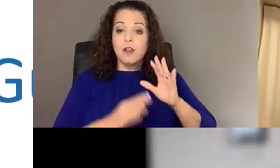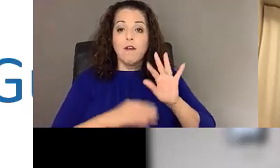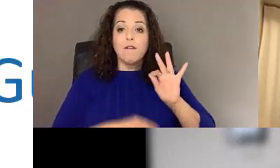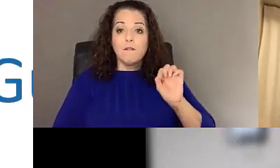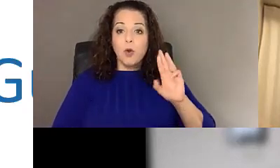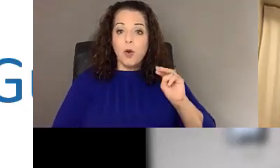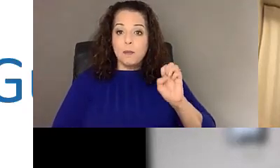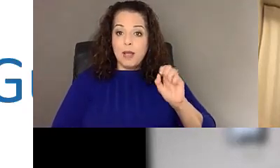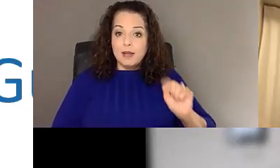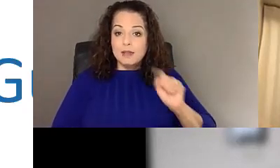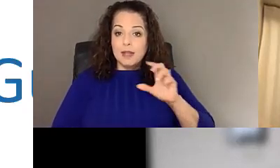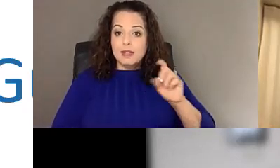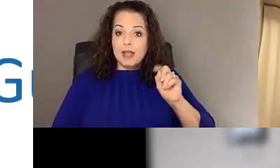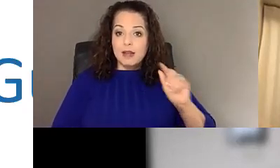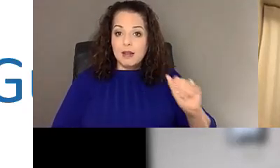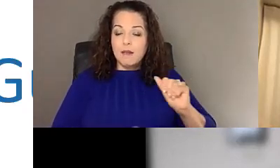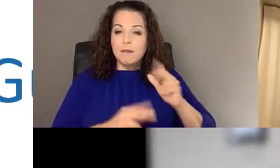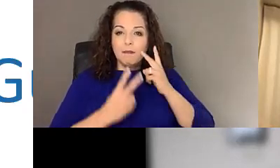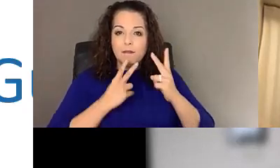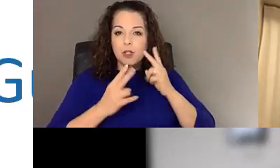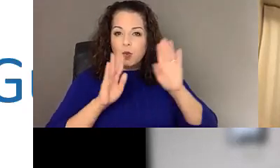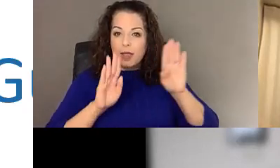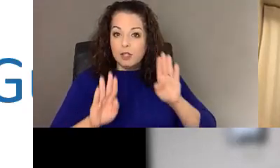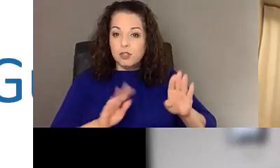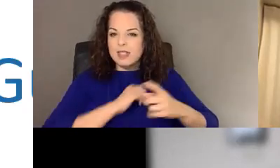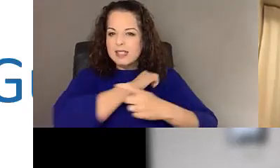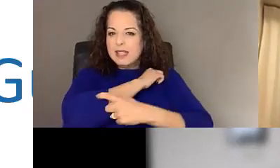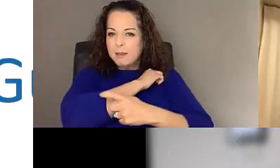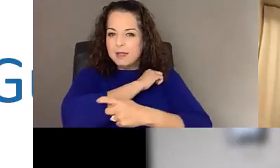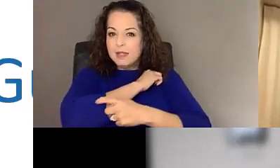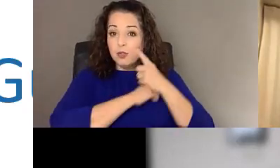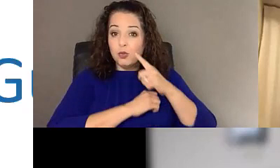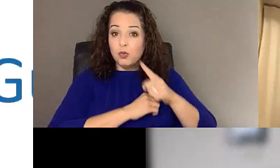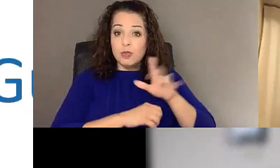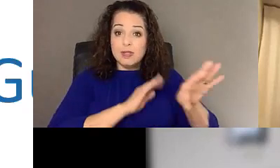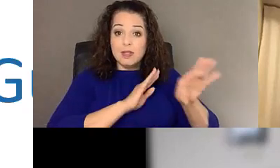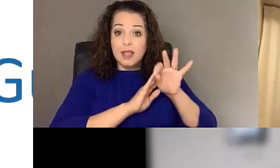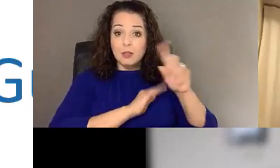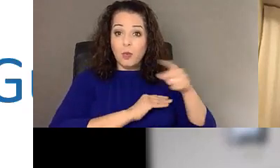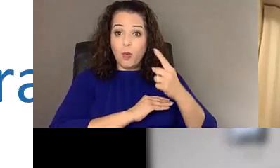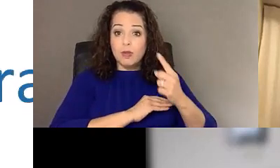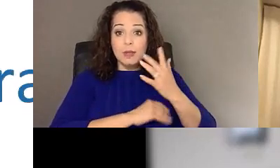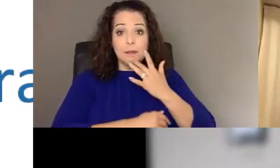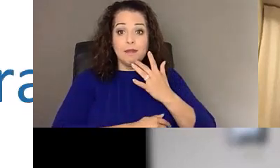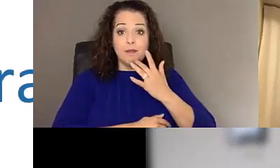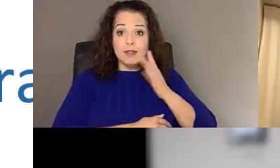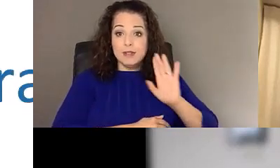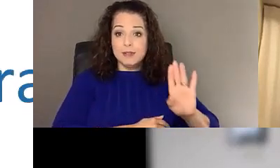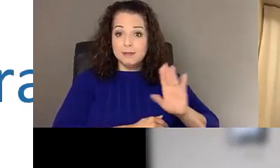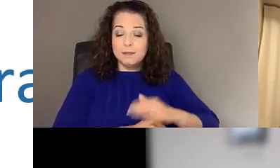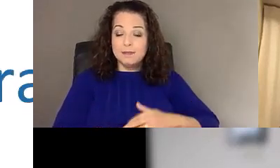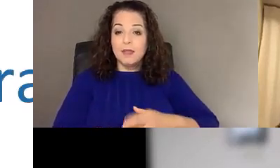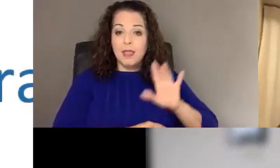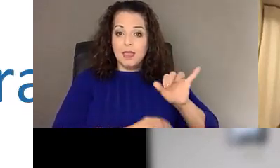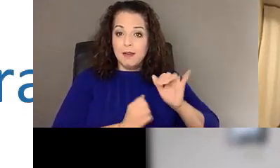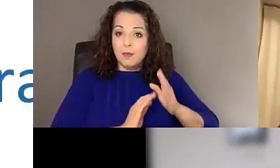And so as to not be tempted to select a format based solely on preference.